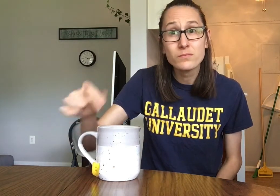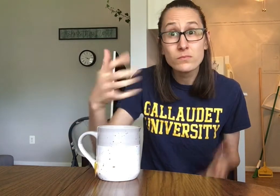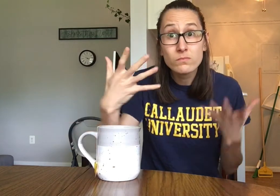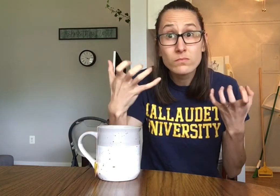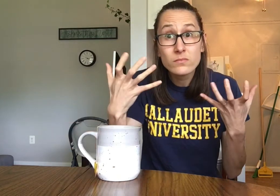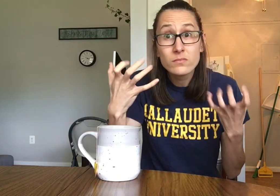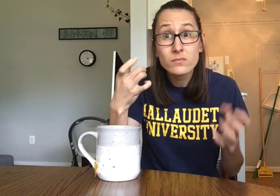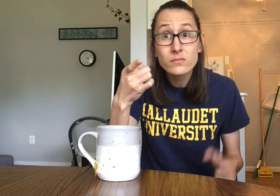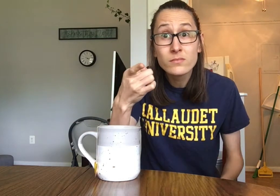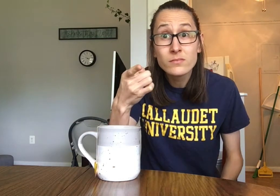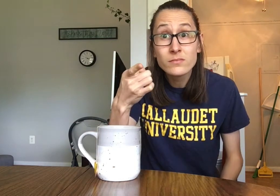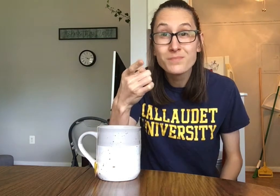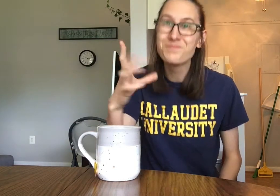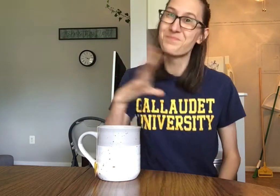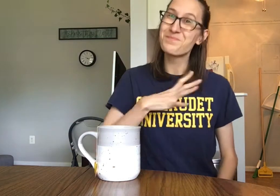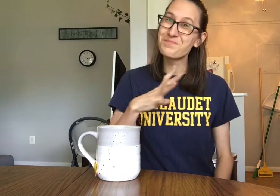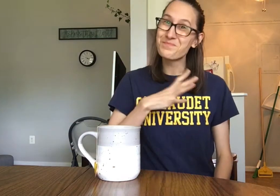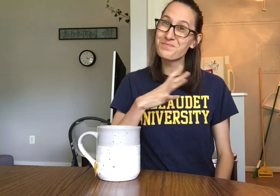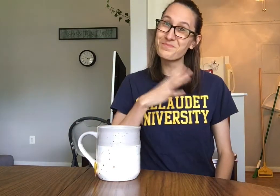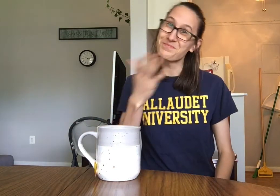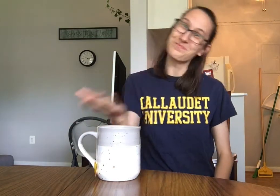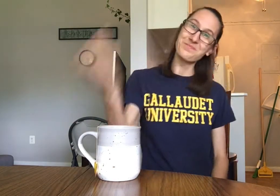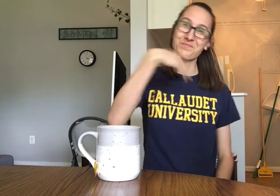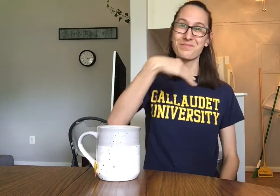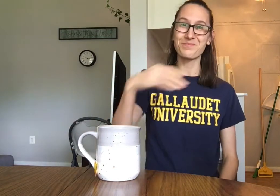You want some? Sure! Come one!